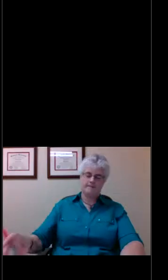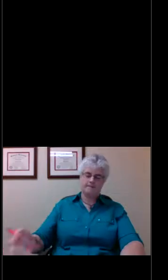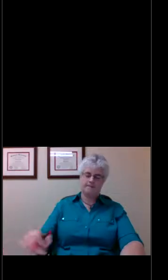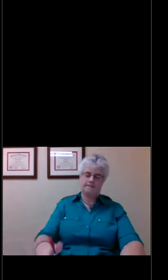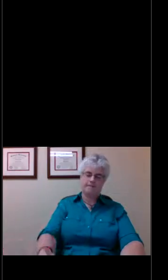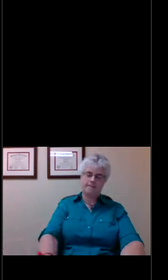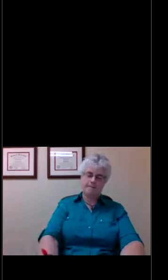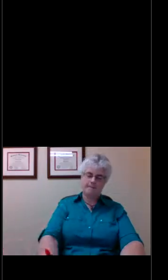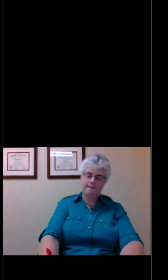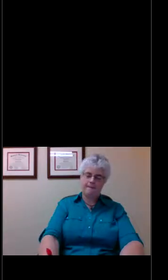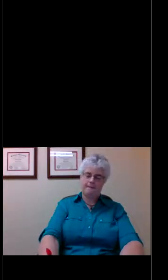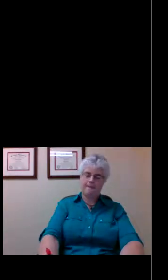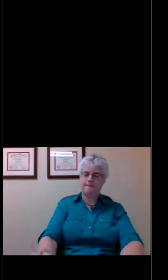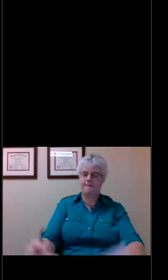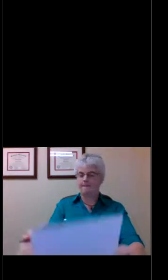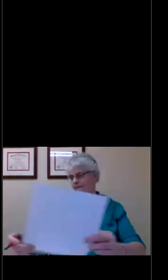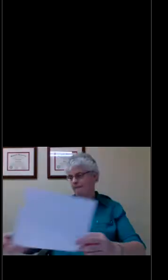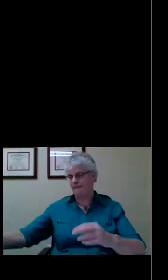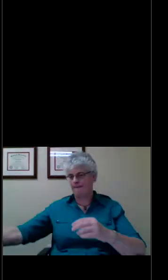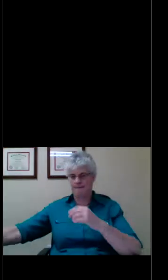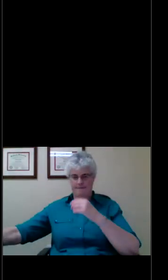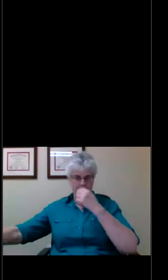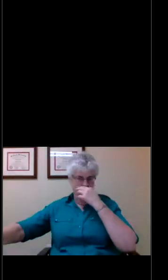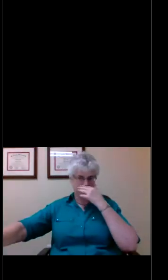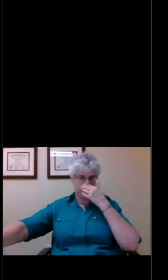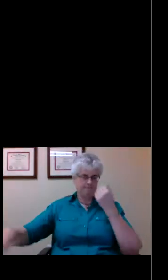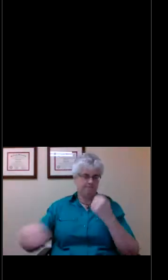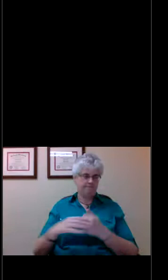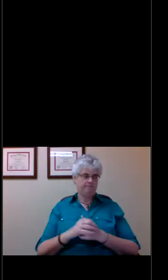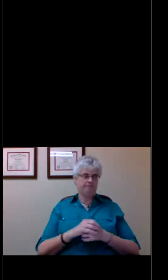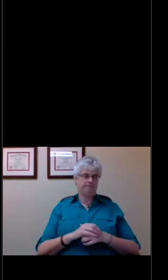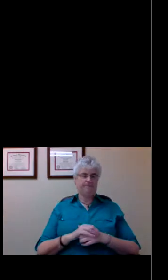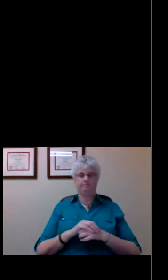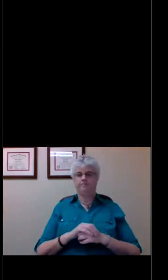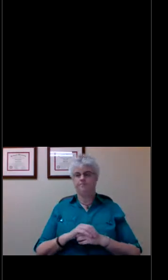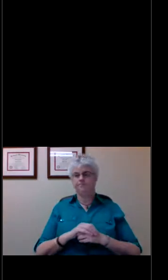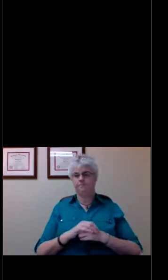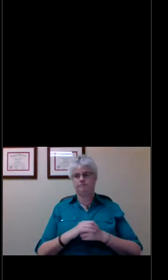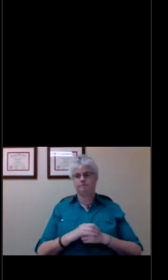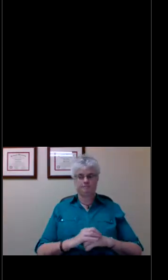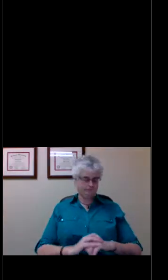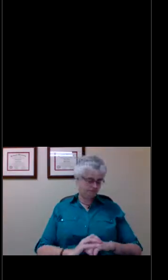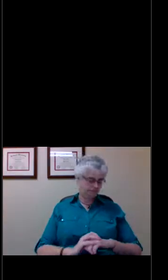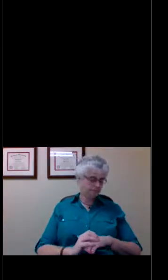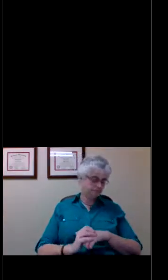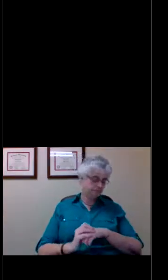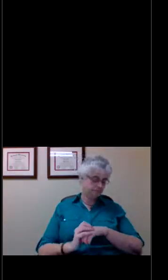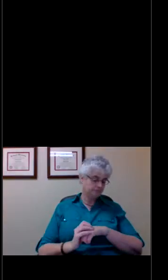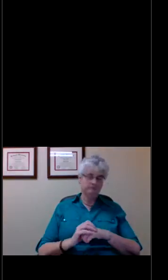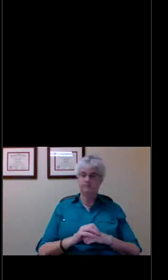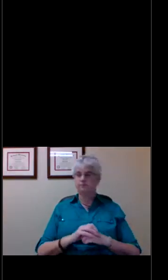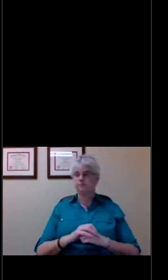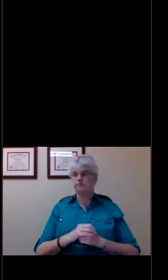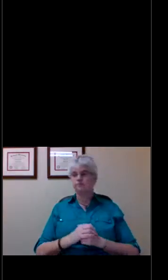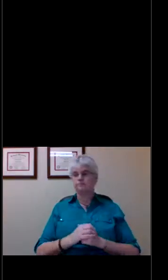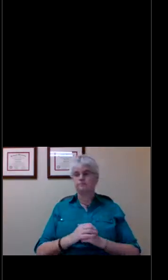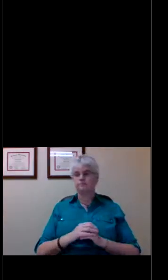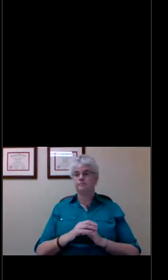everybody for participating. Alright, we are almost fully 100% participation. I'm